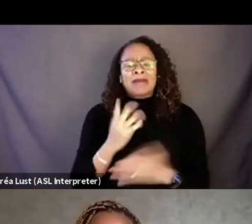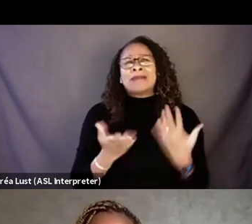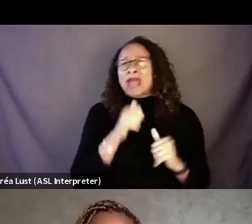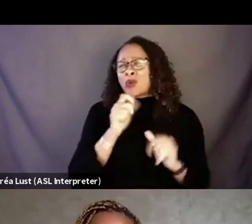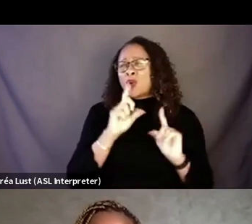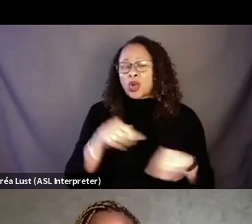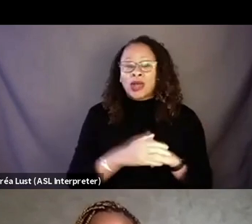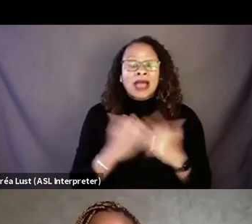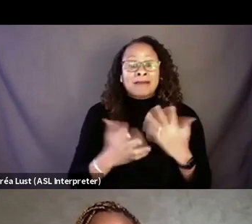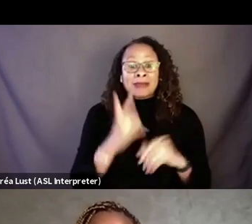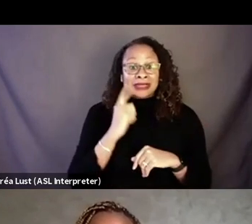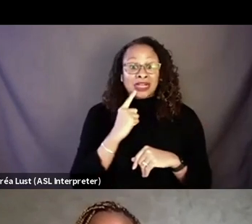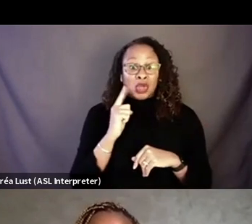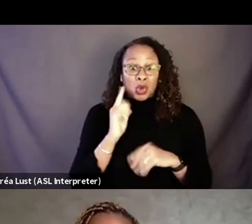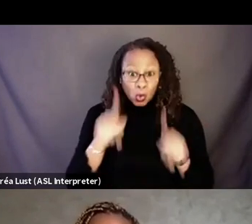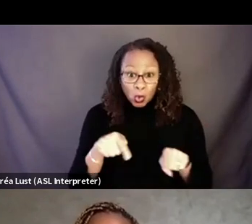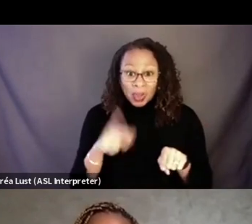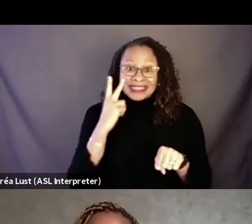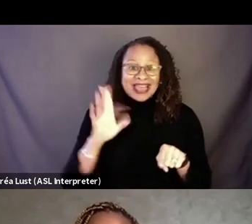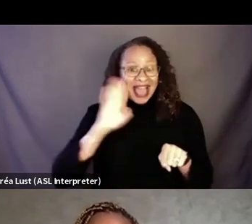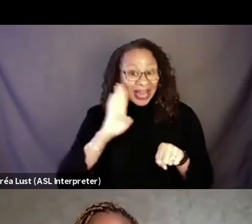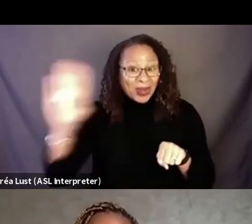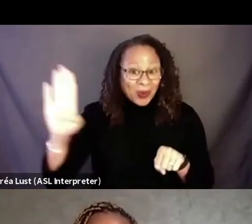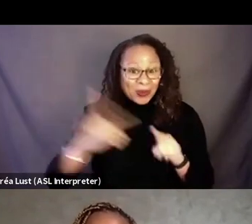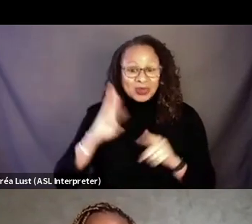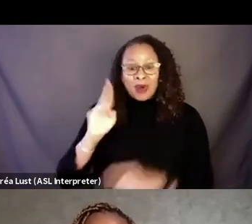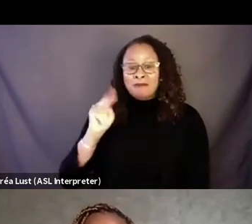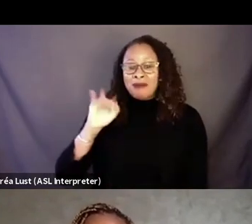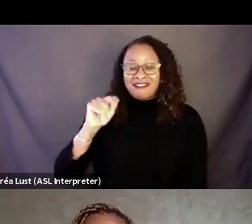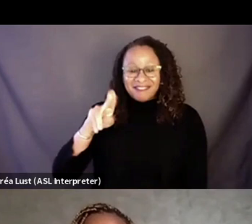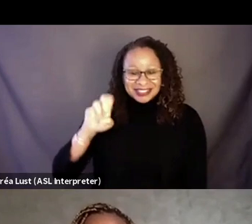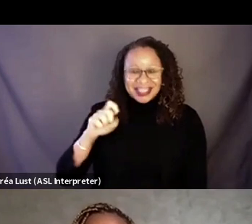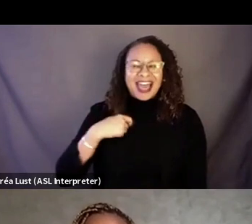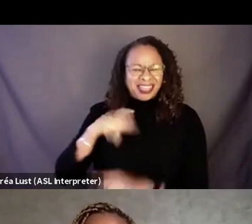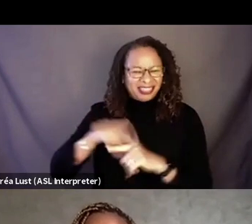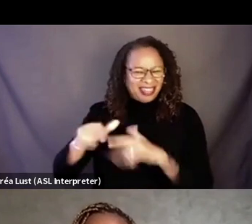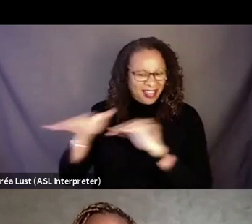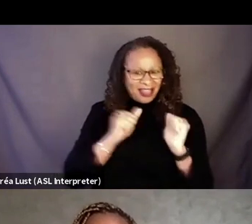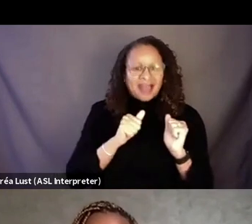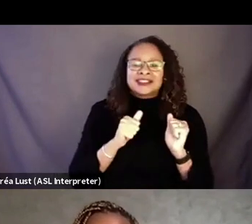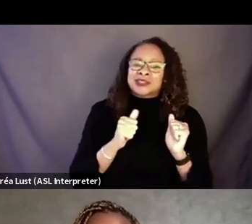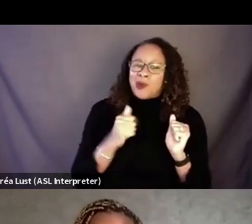"I'll just go and say hi to Boniface and then I'll leave." So I kind of forbade her to go to the premiere